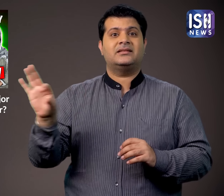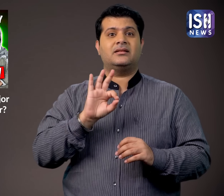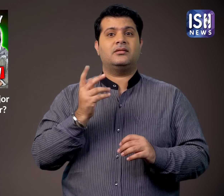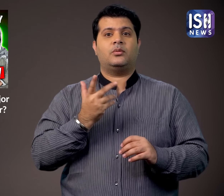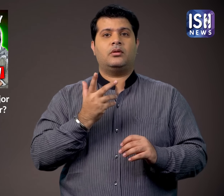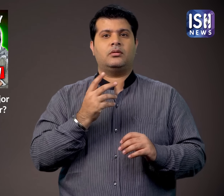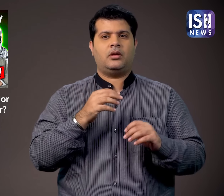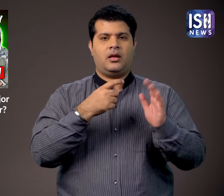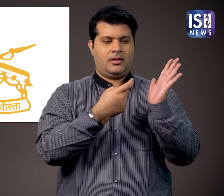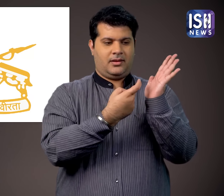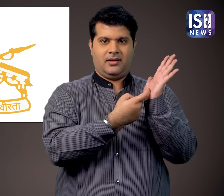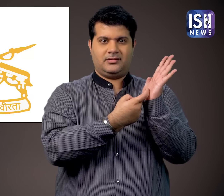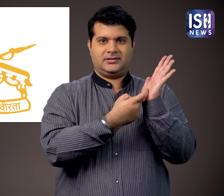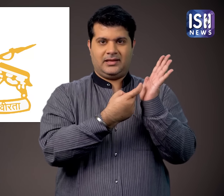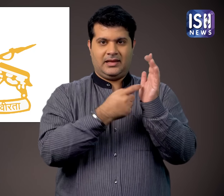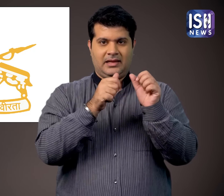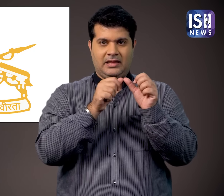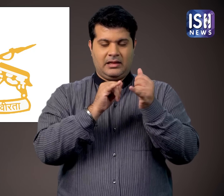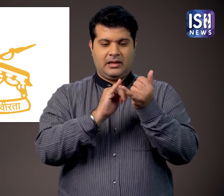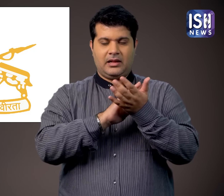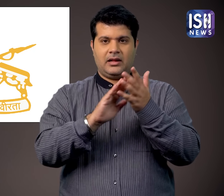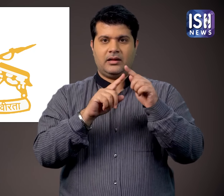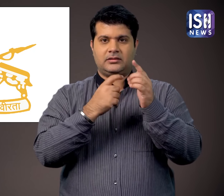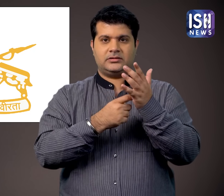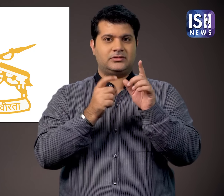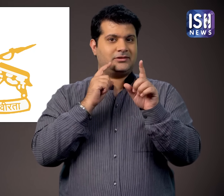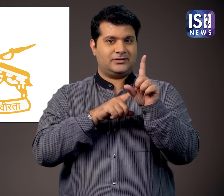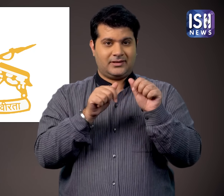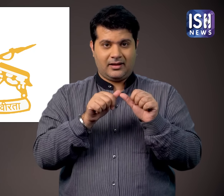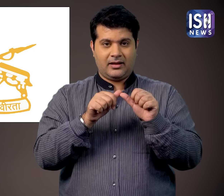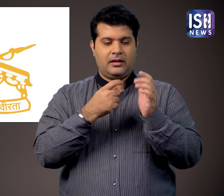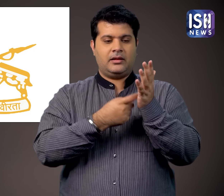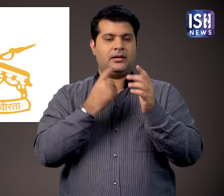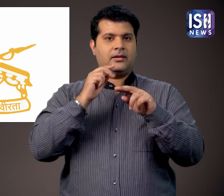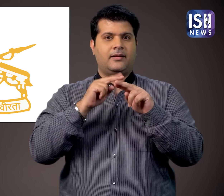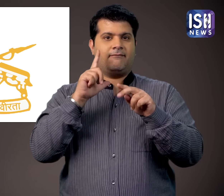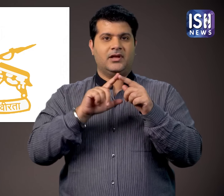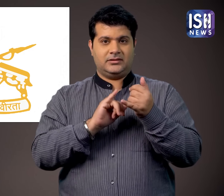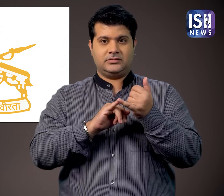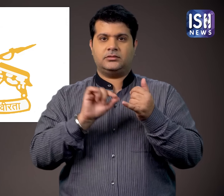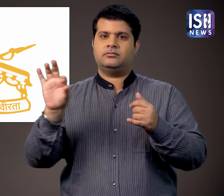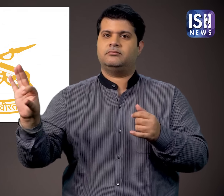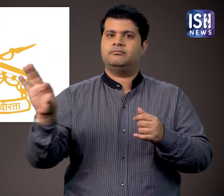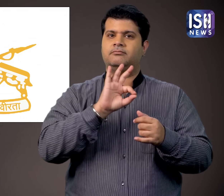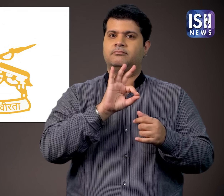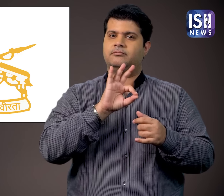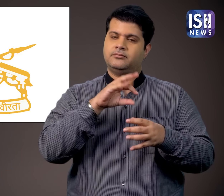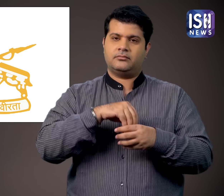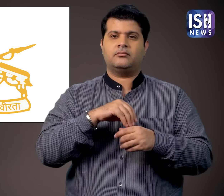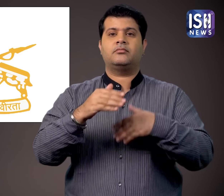for the Rashtriya Rifles.